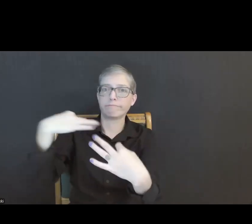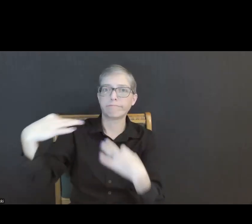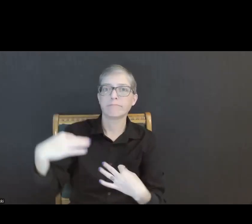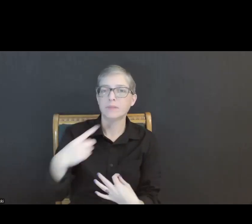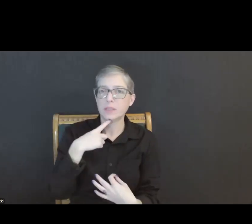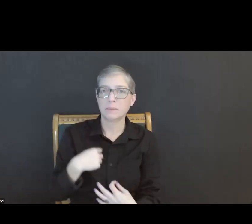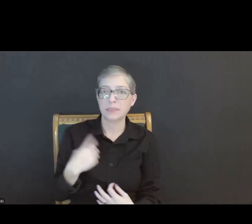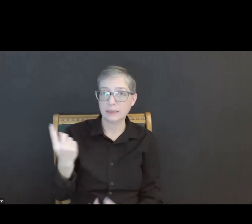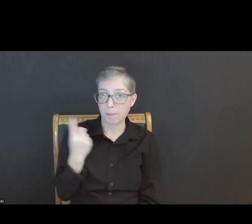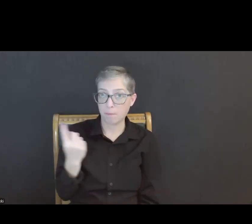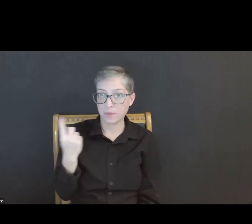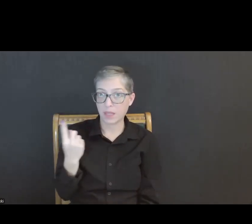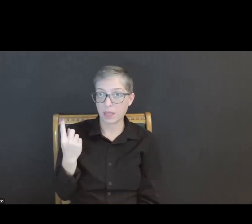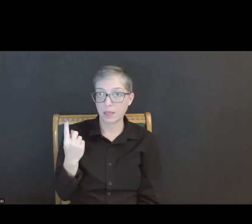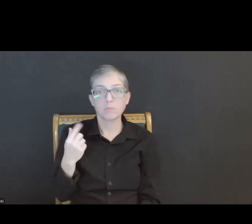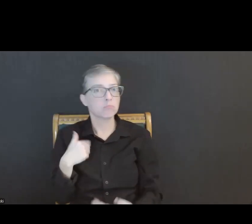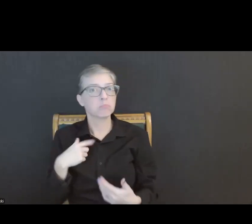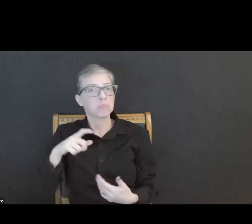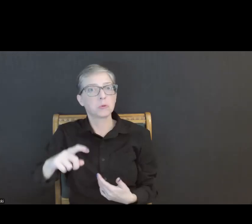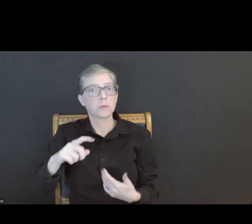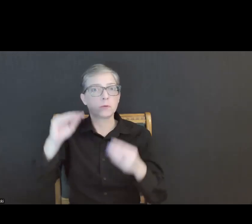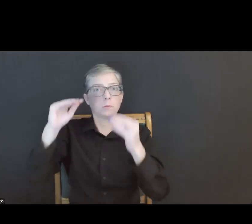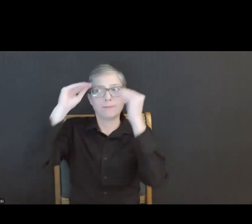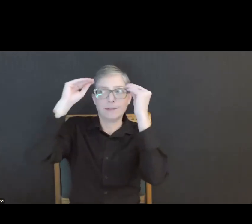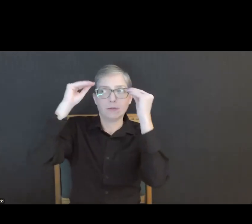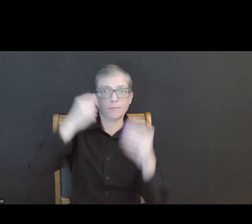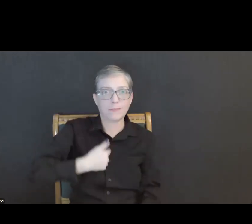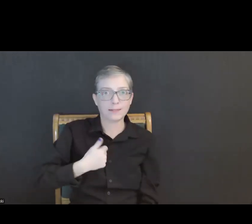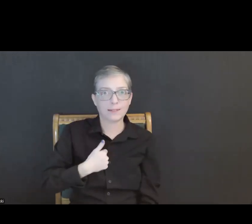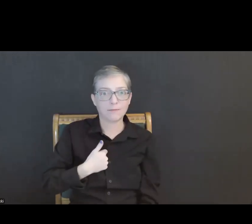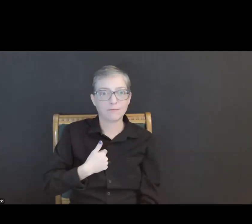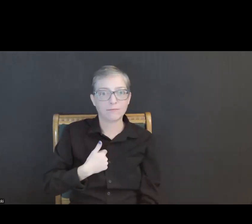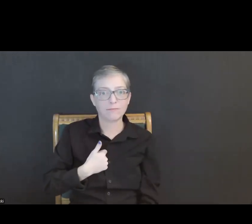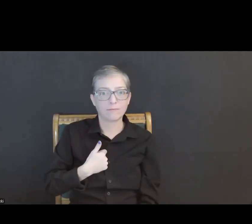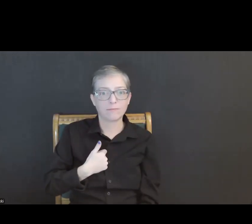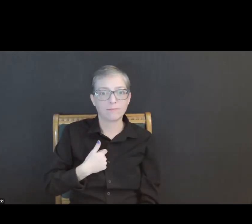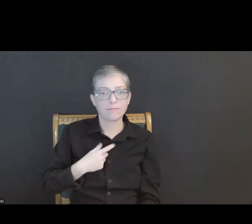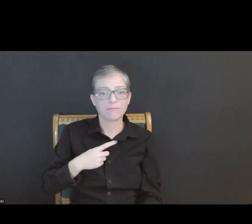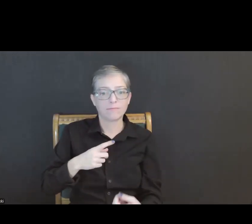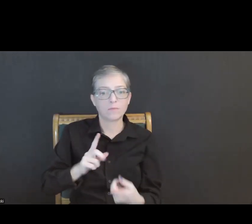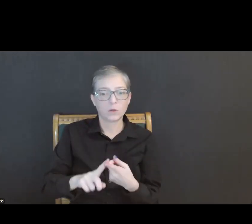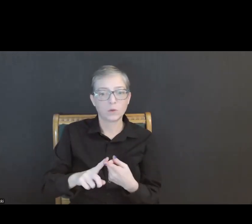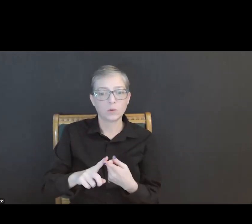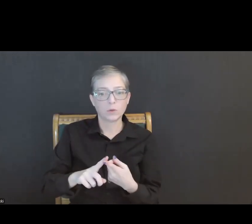to you know educate myself you know so that I can beat them where they are regardless if I have that